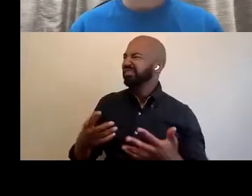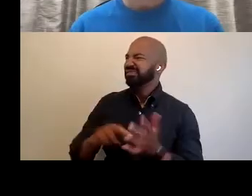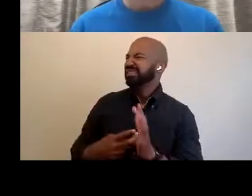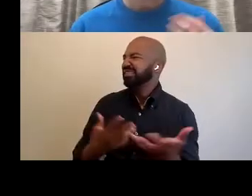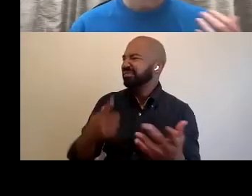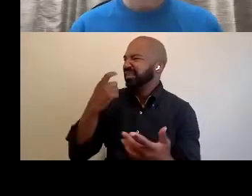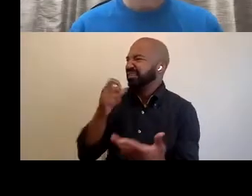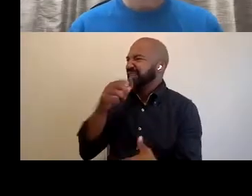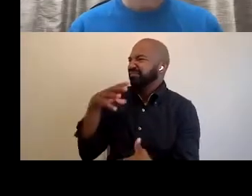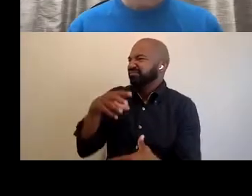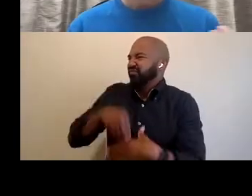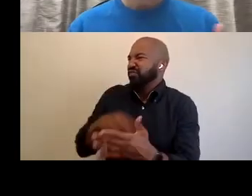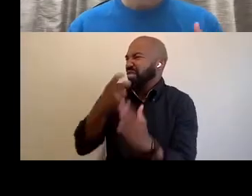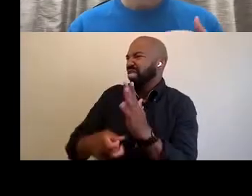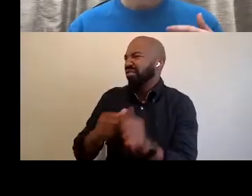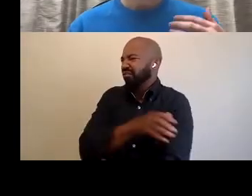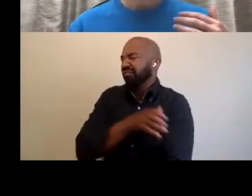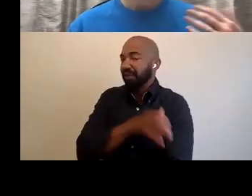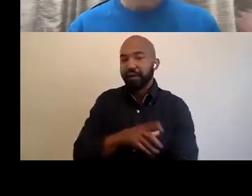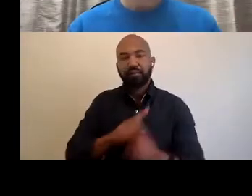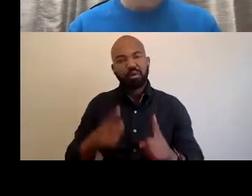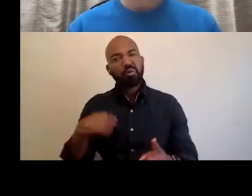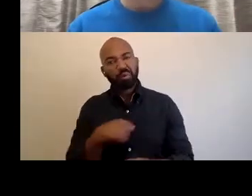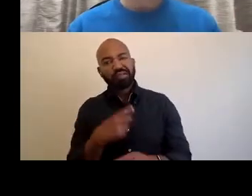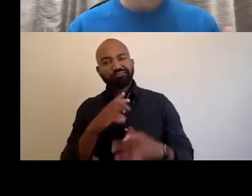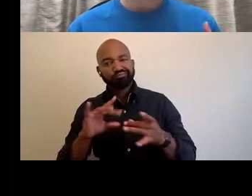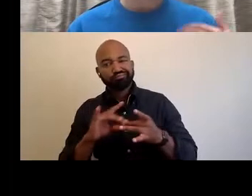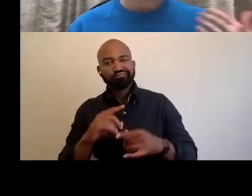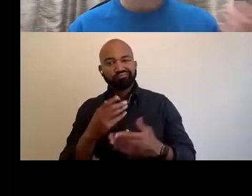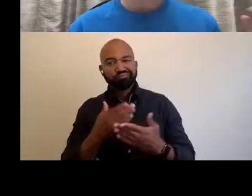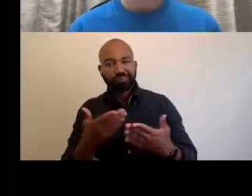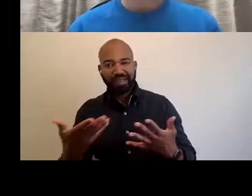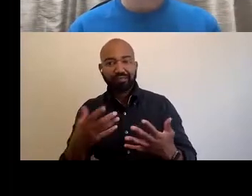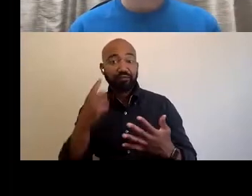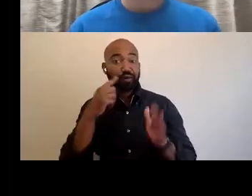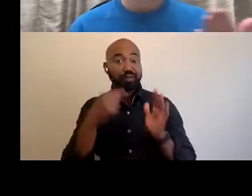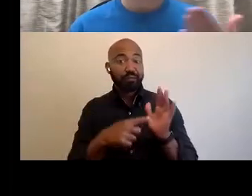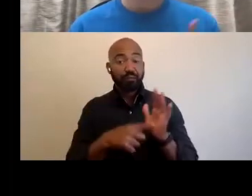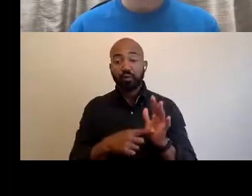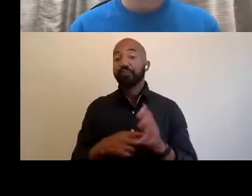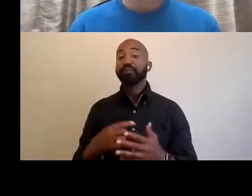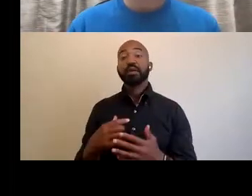And so when I talk about health maintenance, I'm talking about preventative health. And those recommendations,